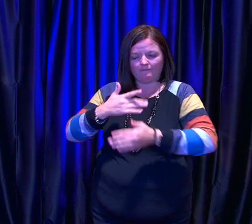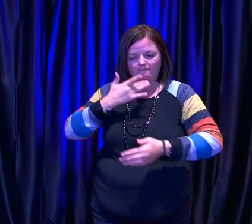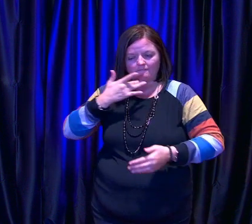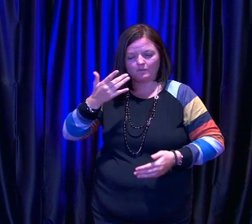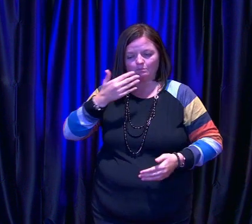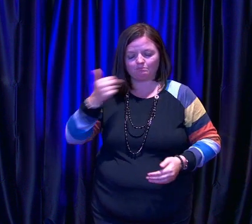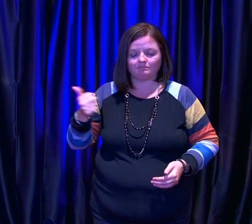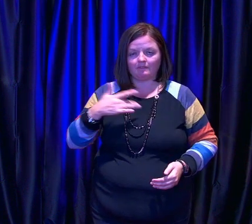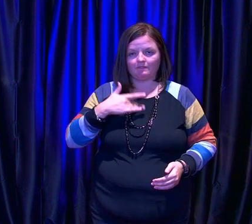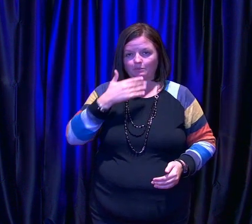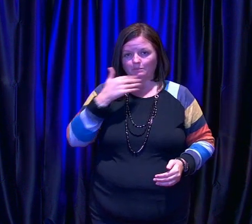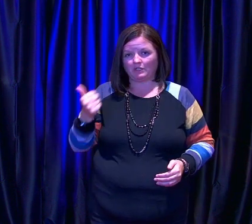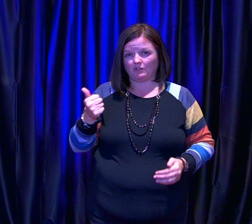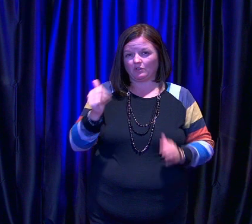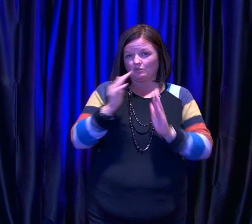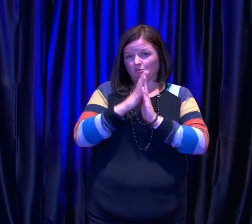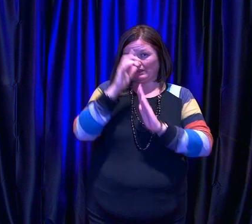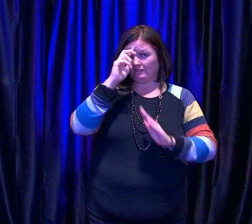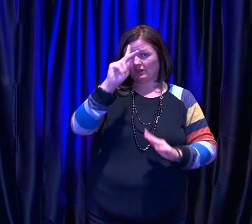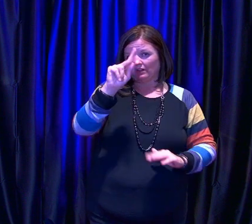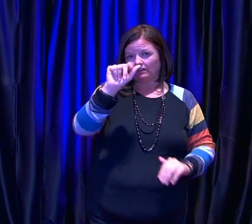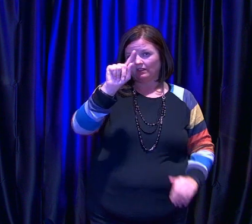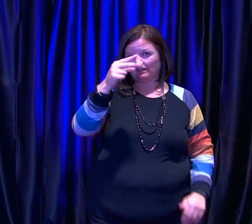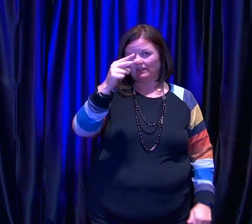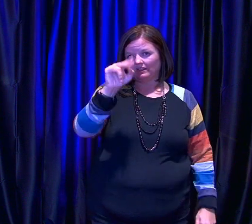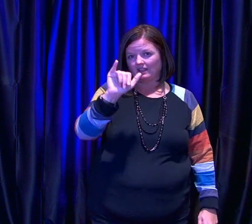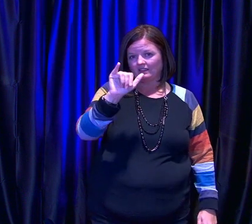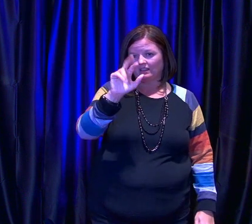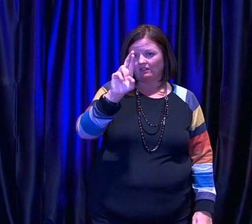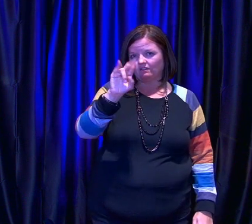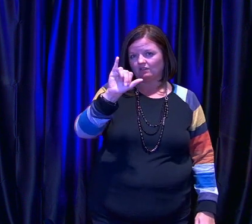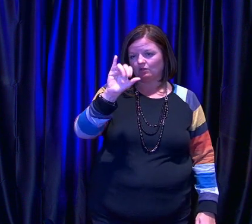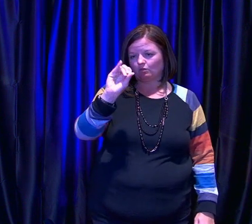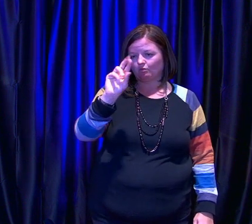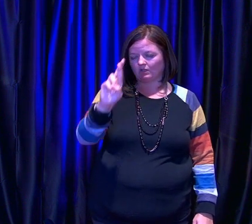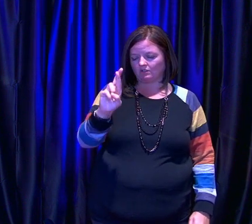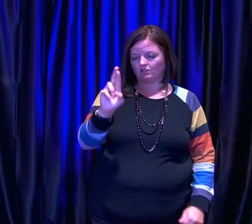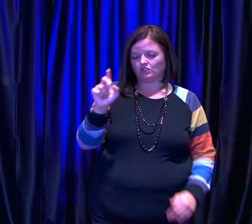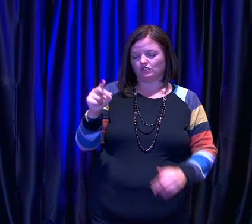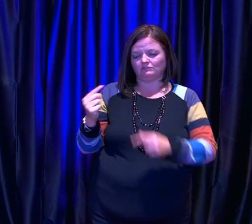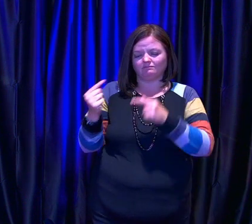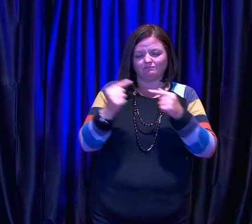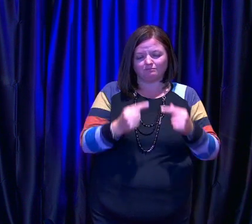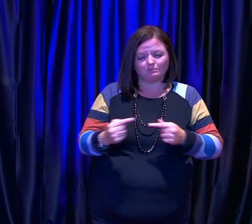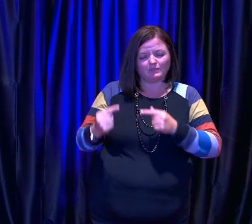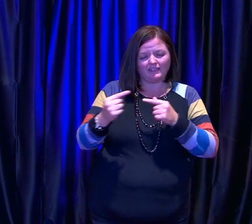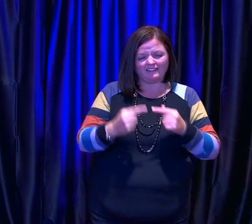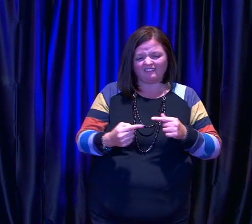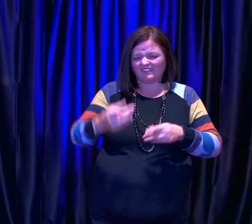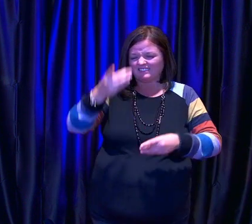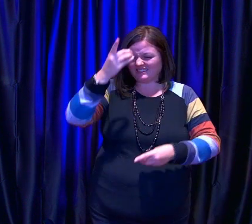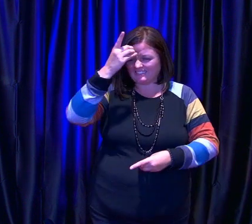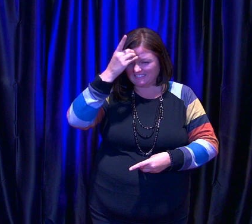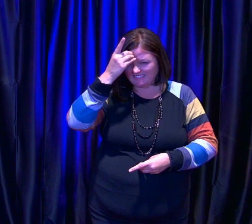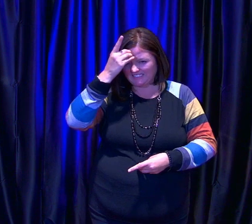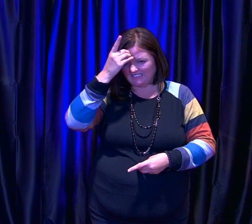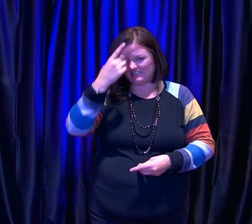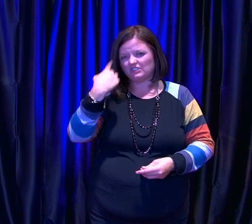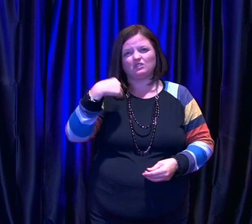we pray for kathy ryer and lord as she is battling Lord this disease that we just we're just so